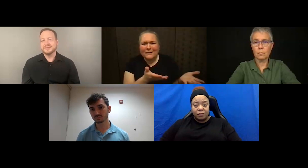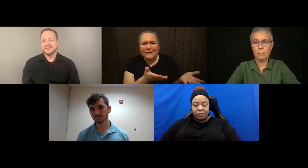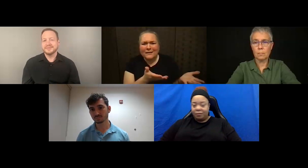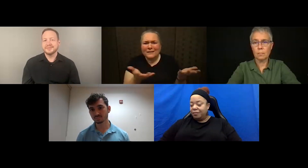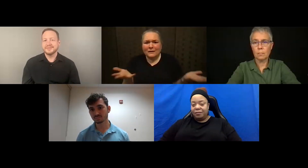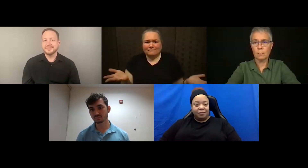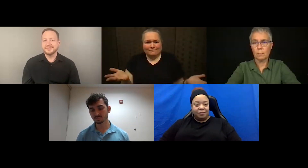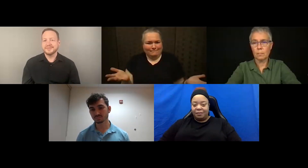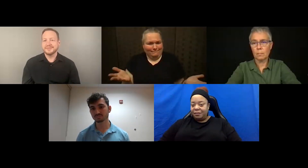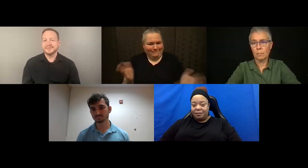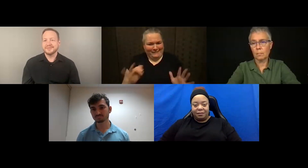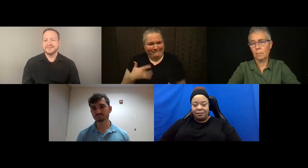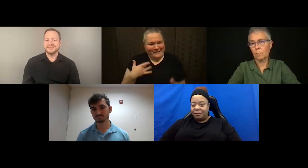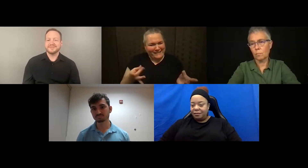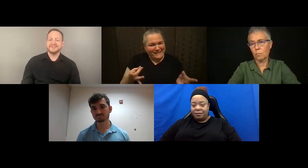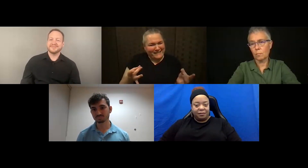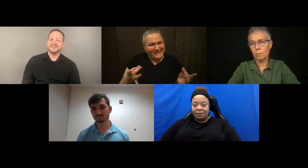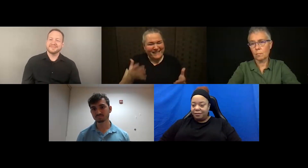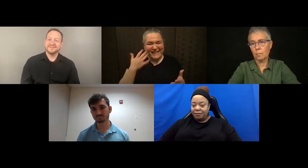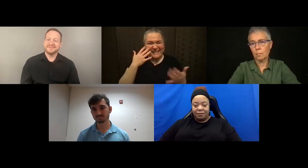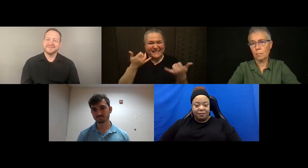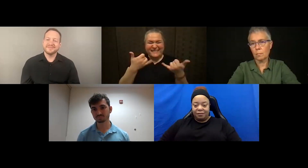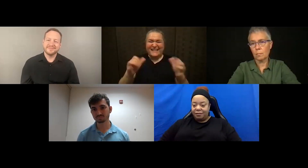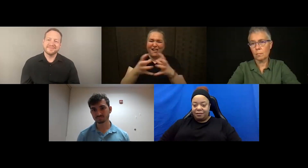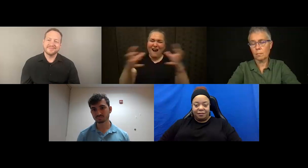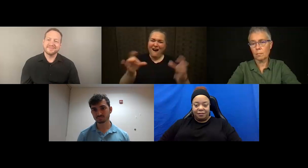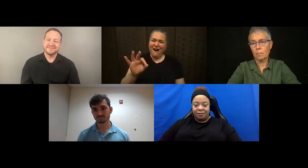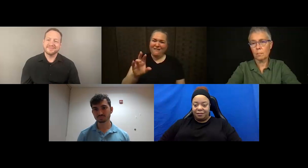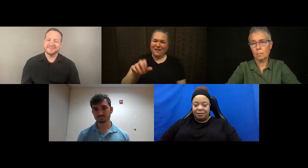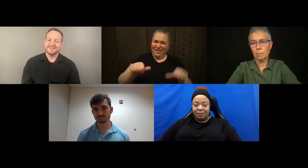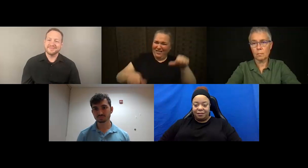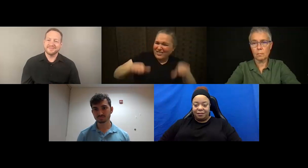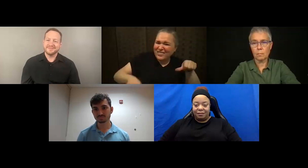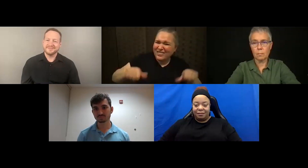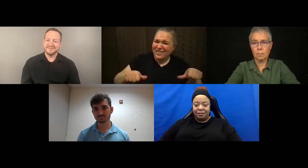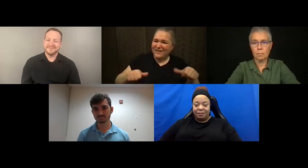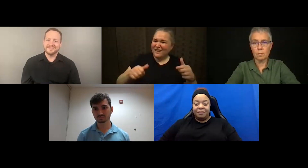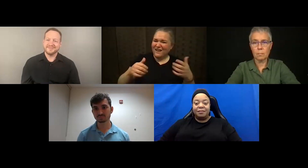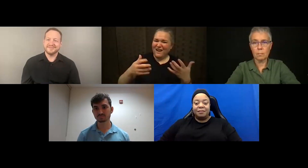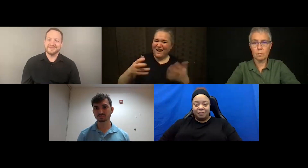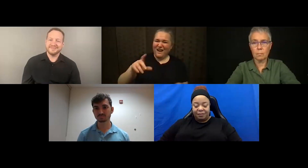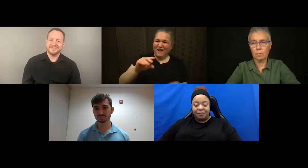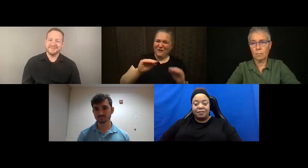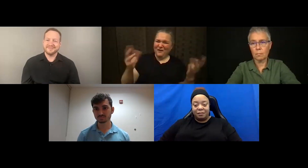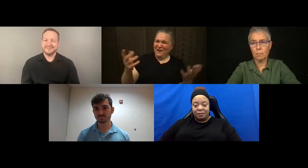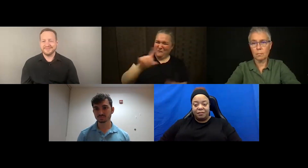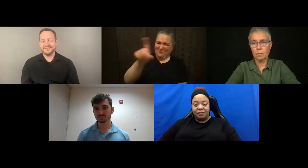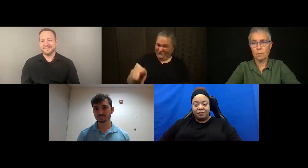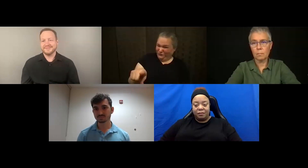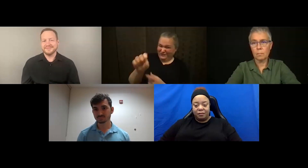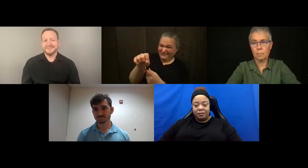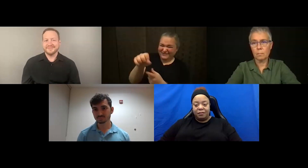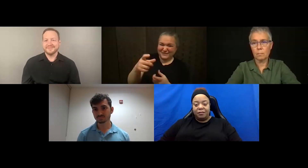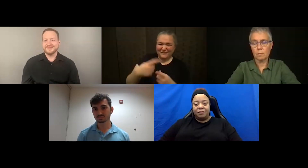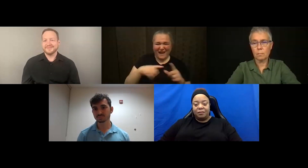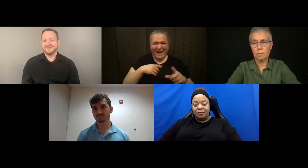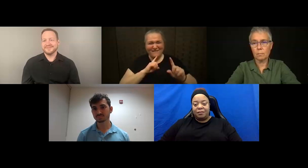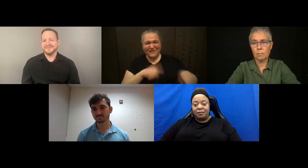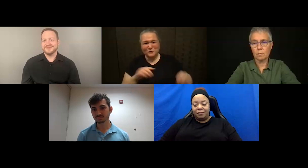That seems very sensitive. There's so much uncertainty. Interpret the question, okay.